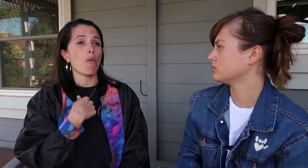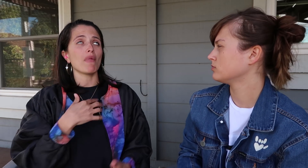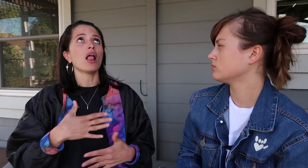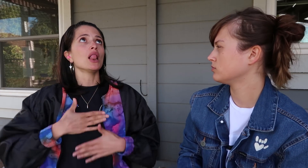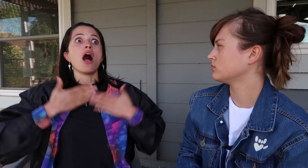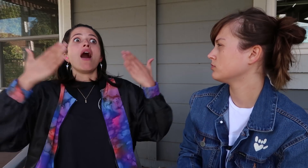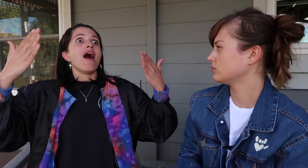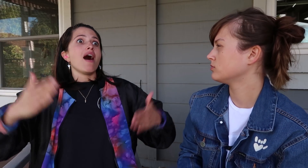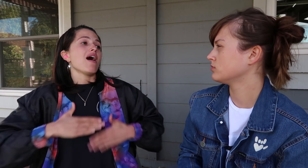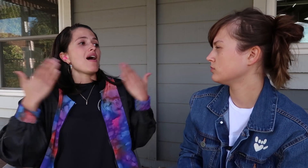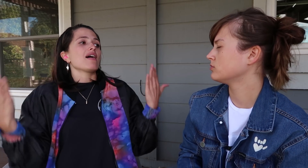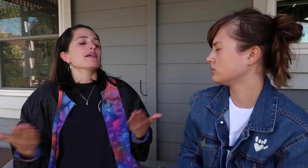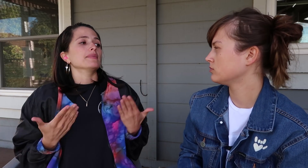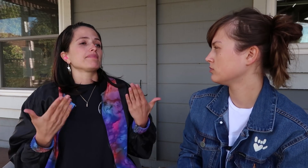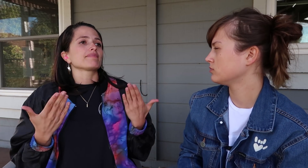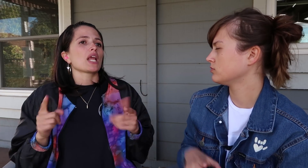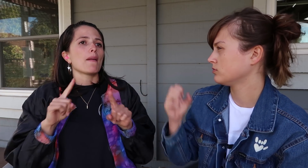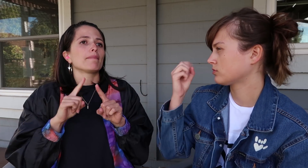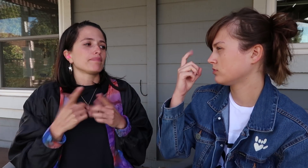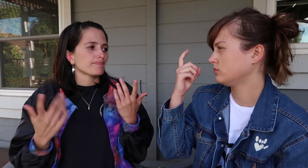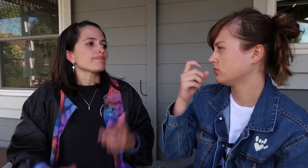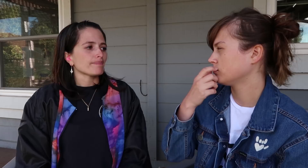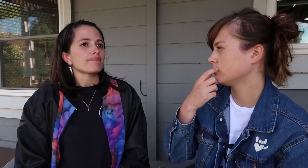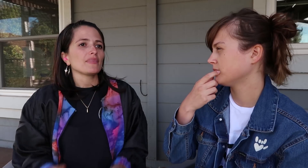Like a LOT more happier. I understand.